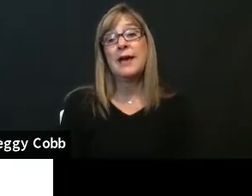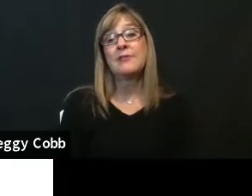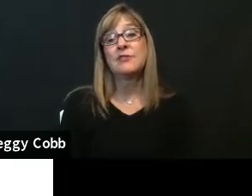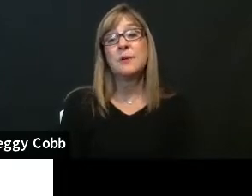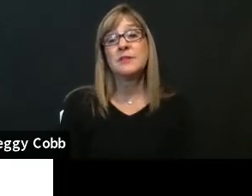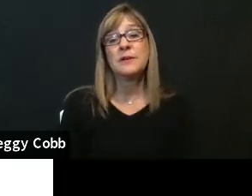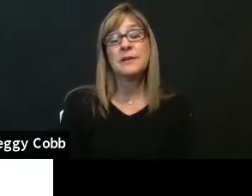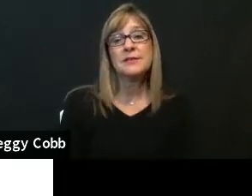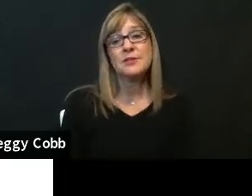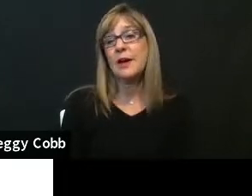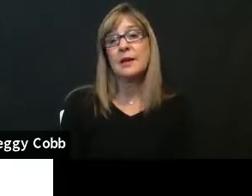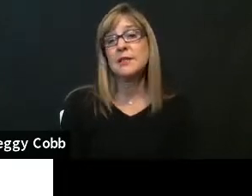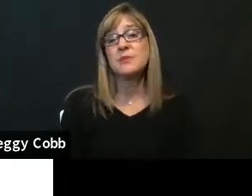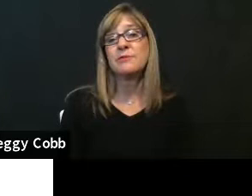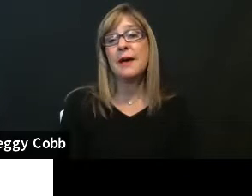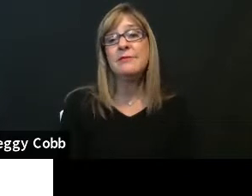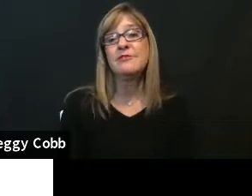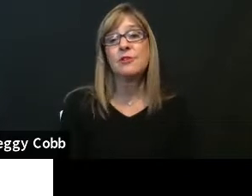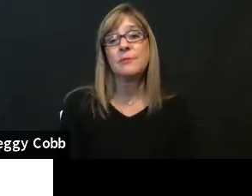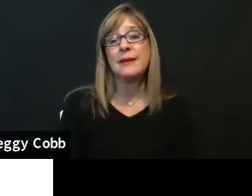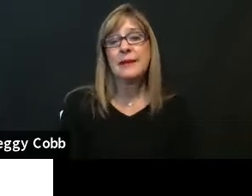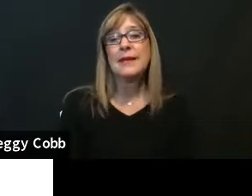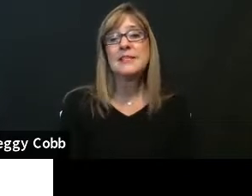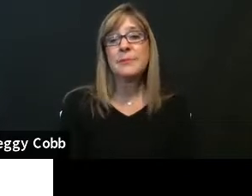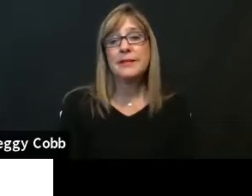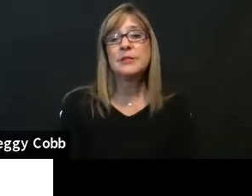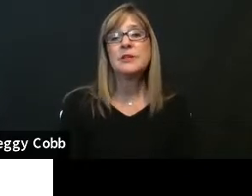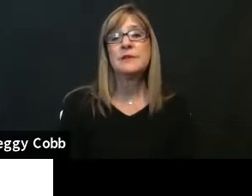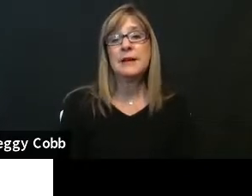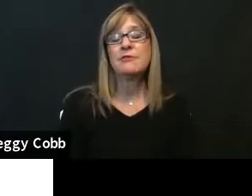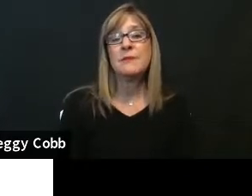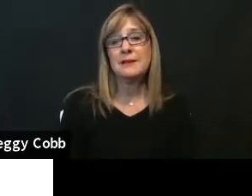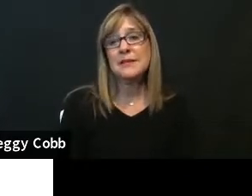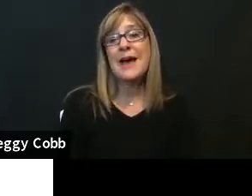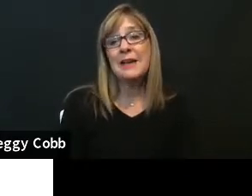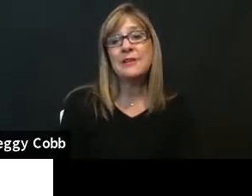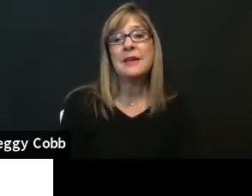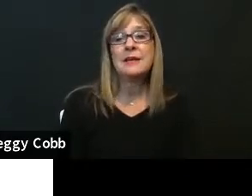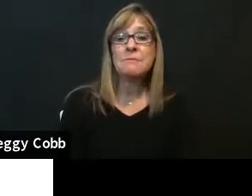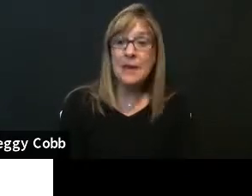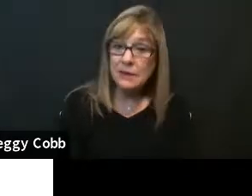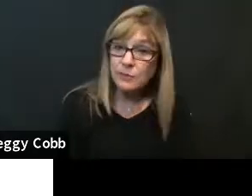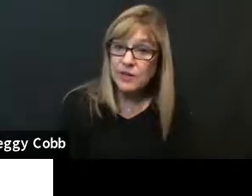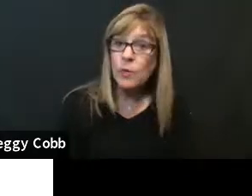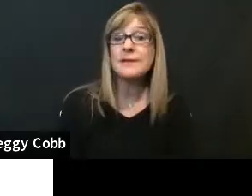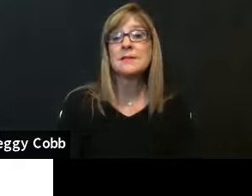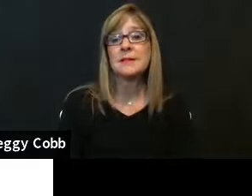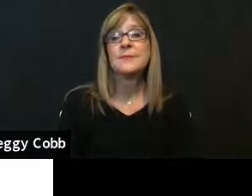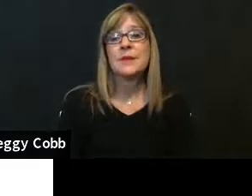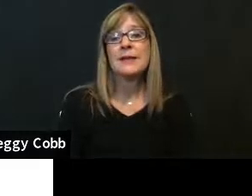I have responsibilities. They're not gonna just provide for me. It's my turn now for me to advocate and make the request.